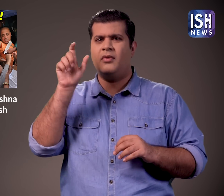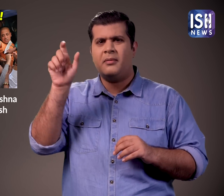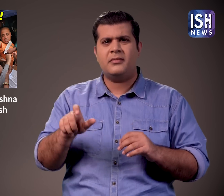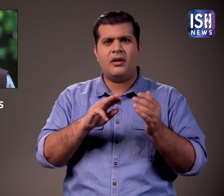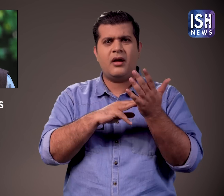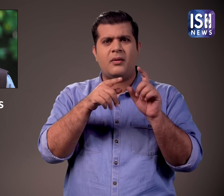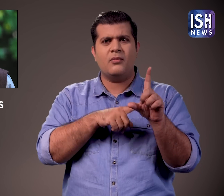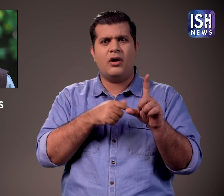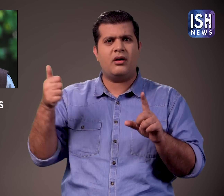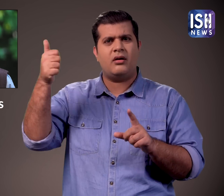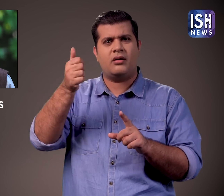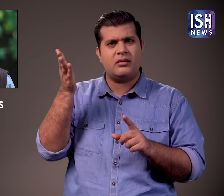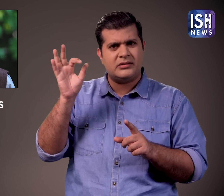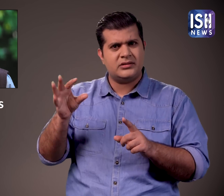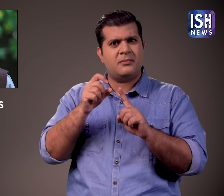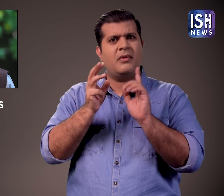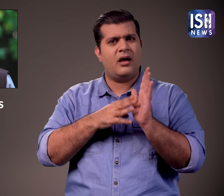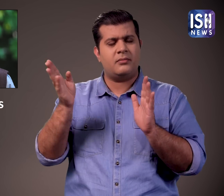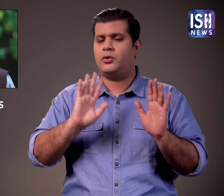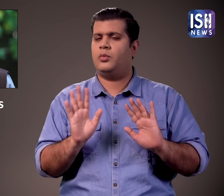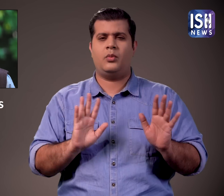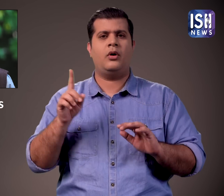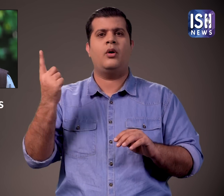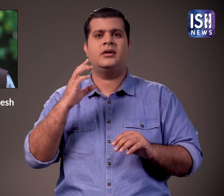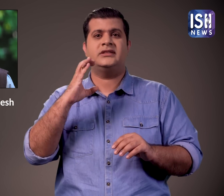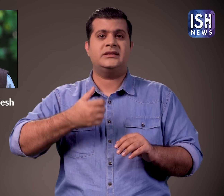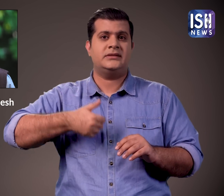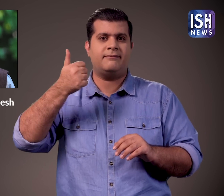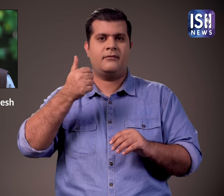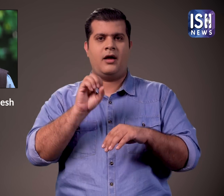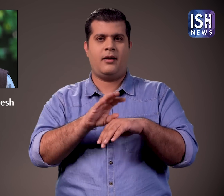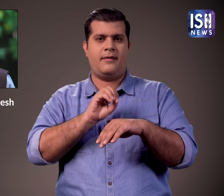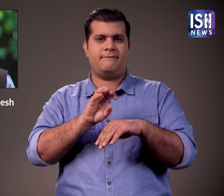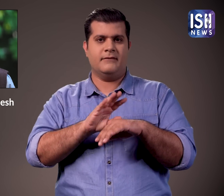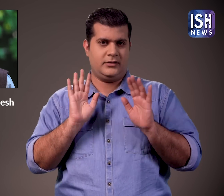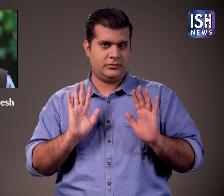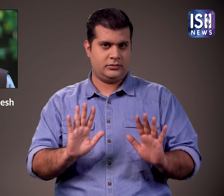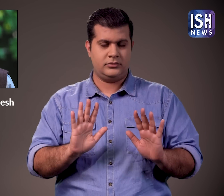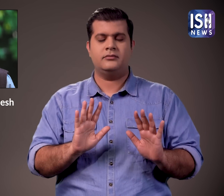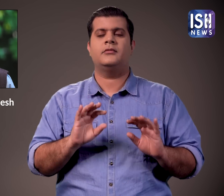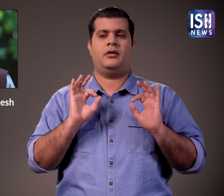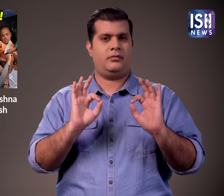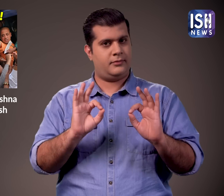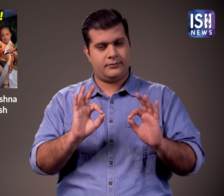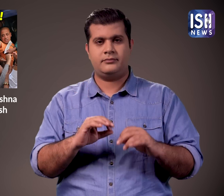Muhammad Yunus is acting as a Chief Adviser of Bangladesh.